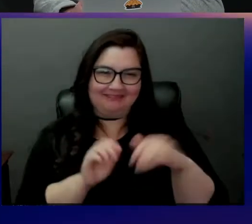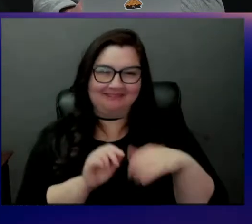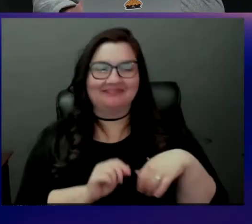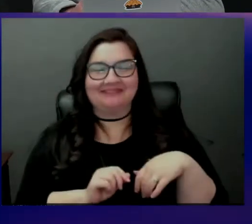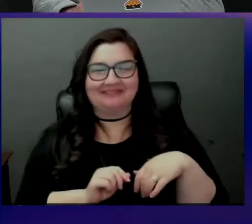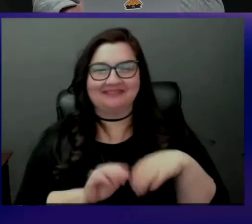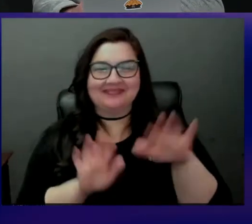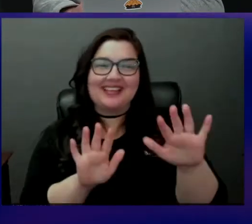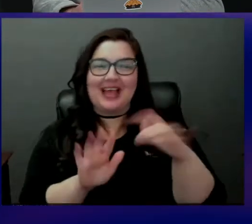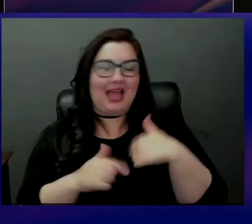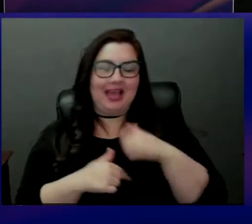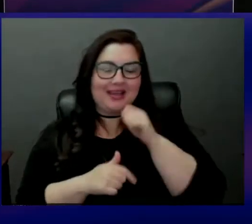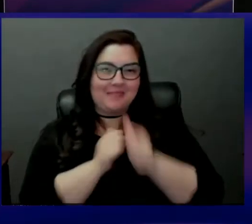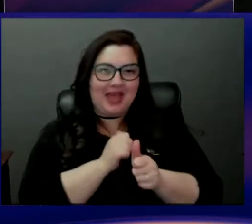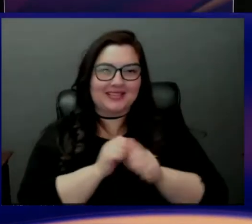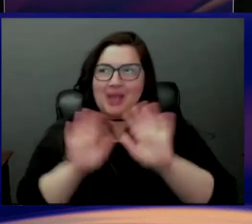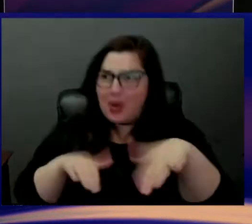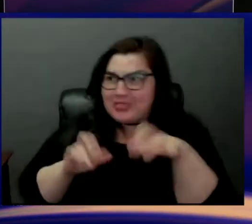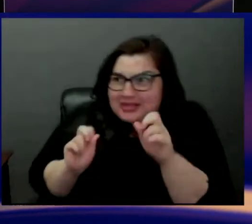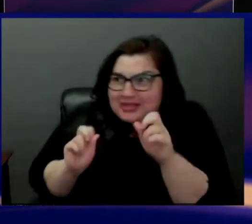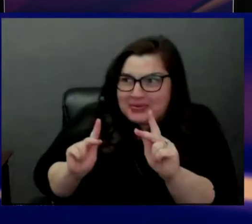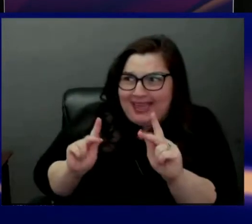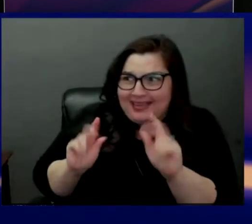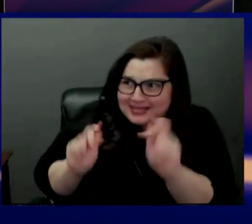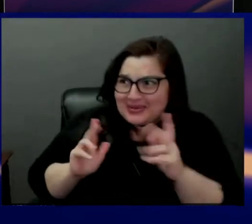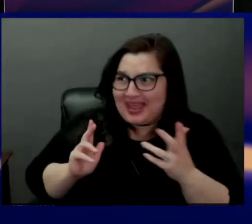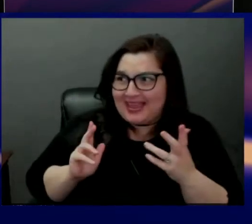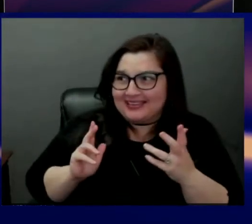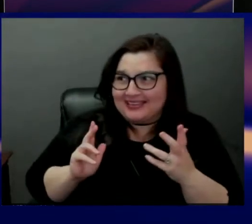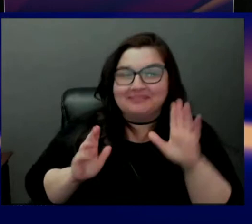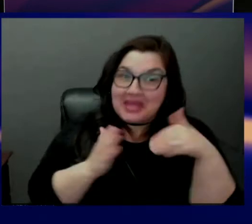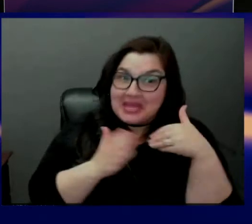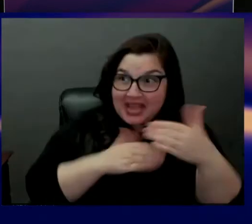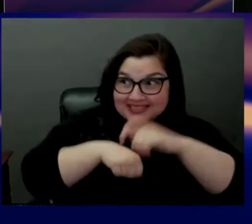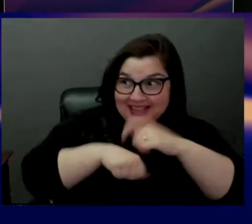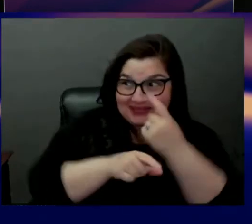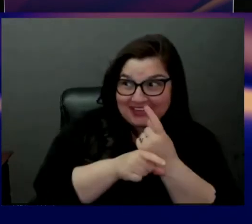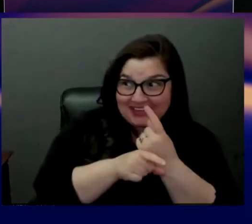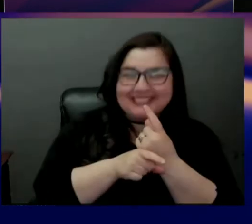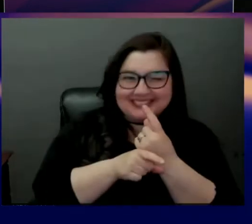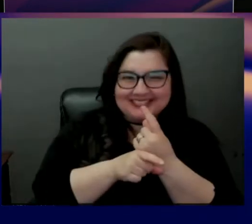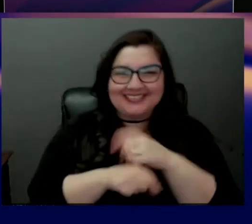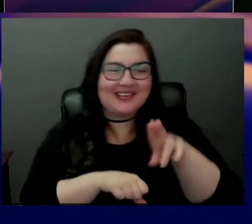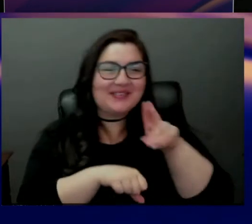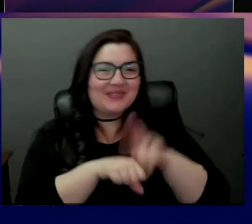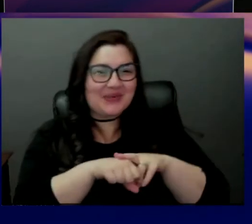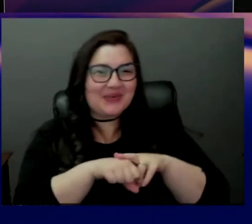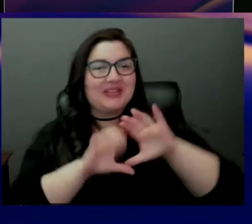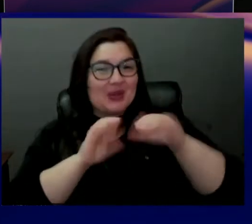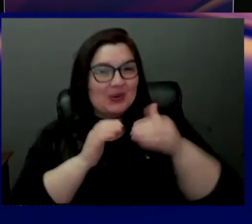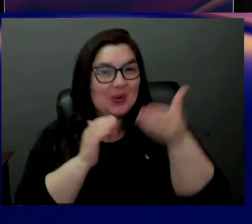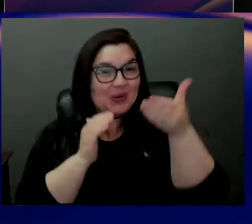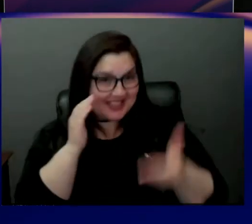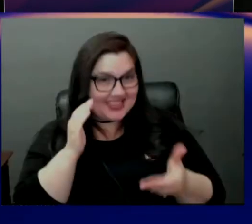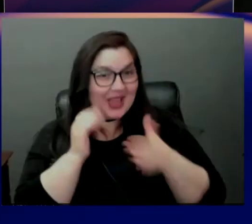No, that's okay, there's always next time and there's courses there to help you. Absolutely. - Get a better score.